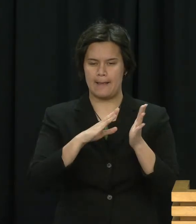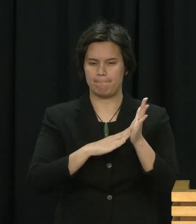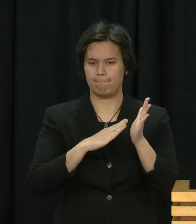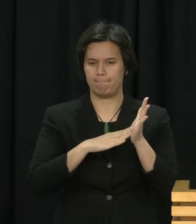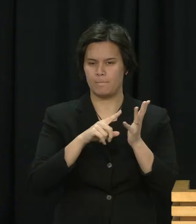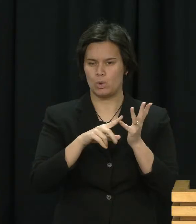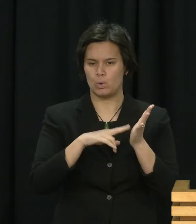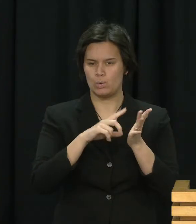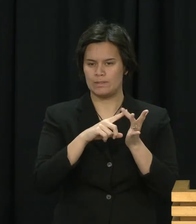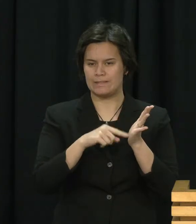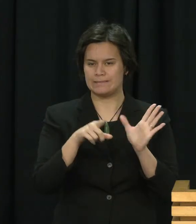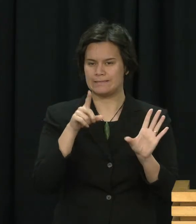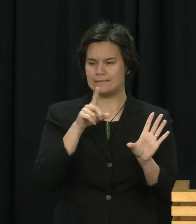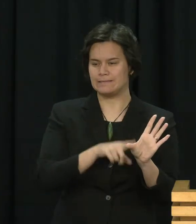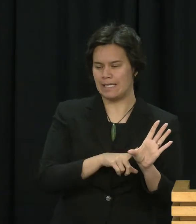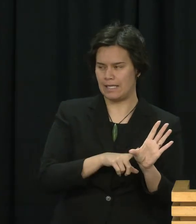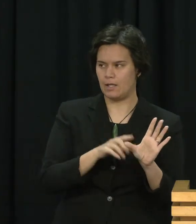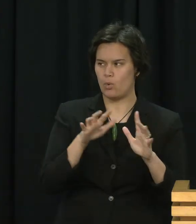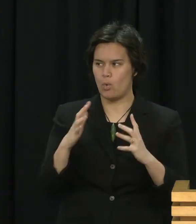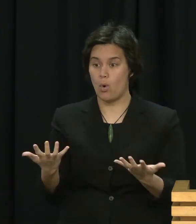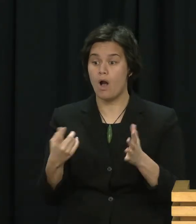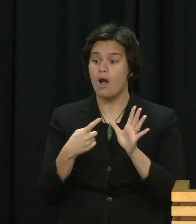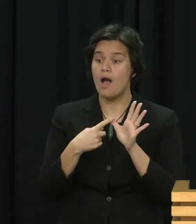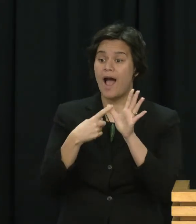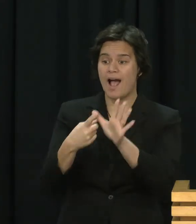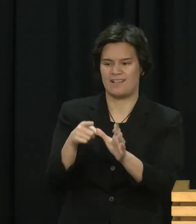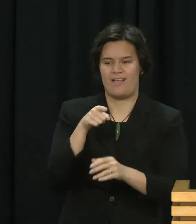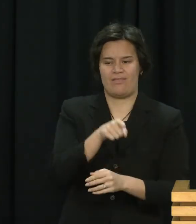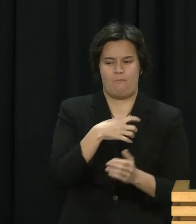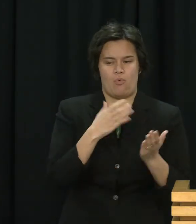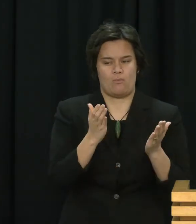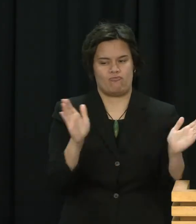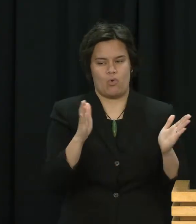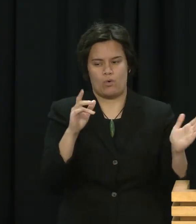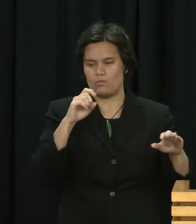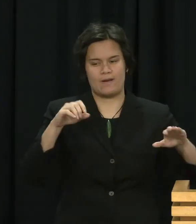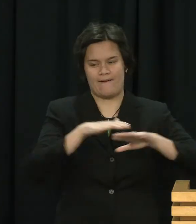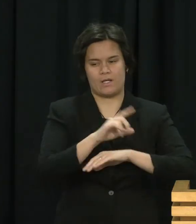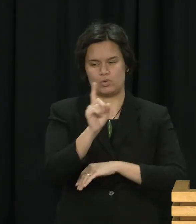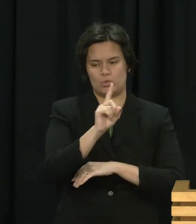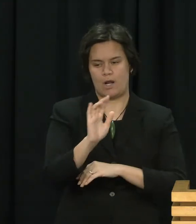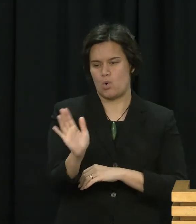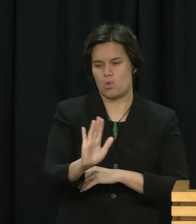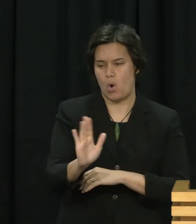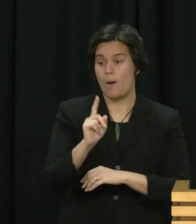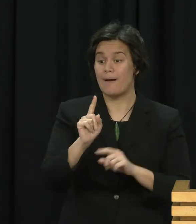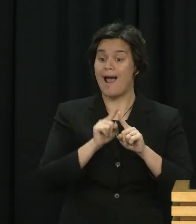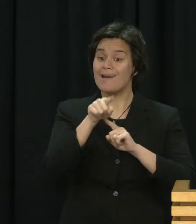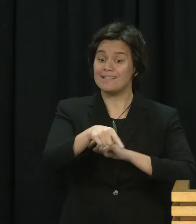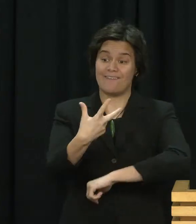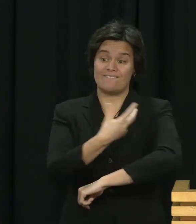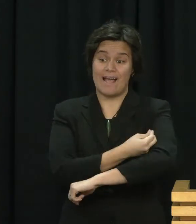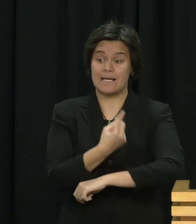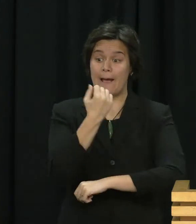to herd immunity? And the number of people in that 12 to 15 aim group? That's